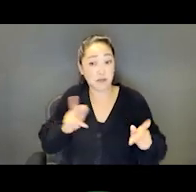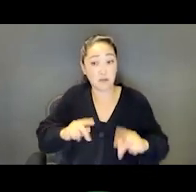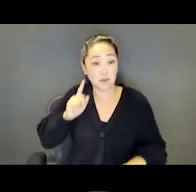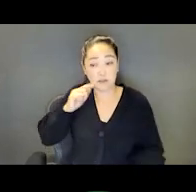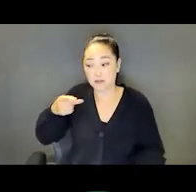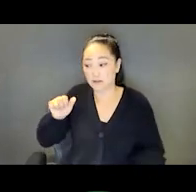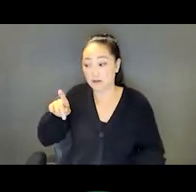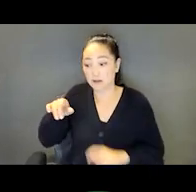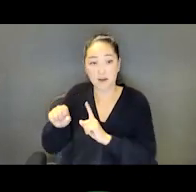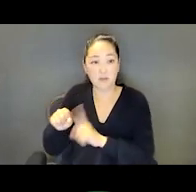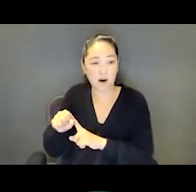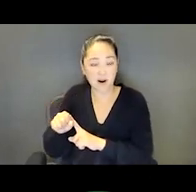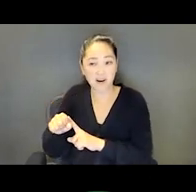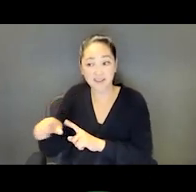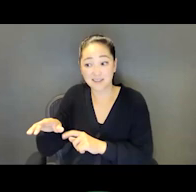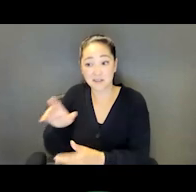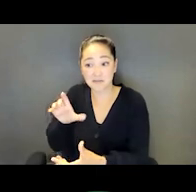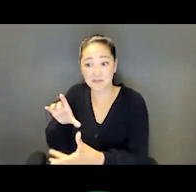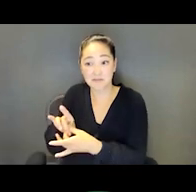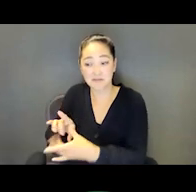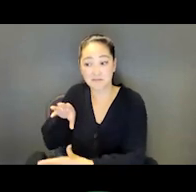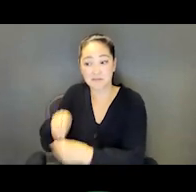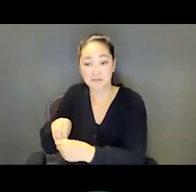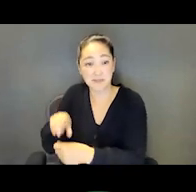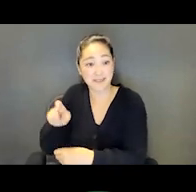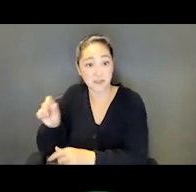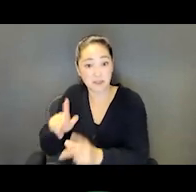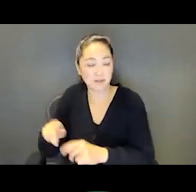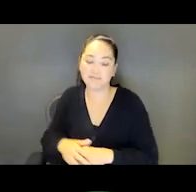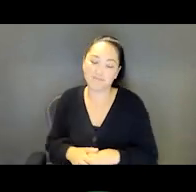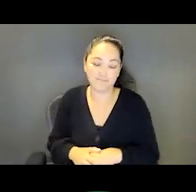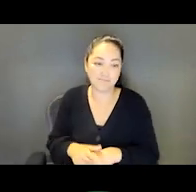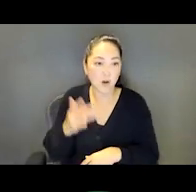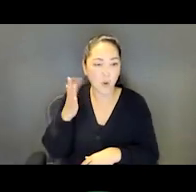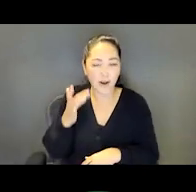people with disabilities because there's gonna be too many issues because there's no there's